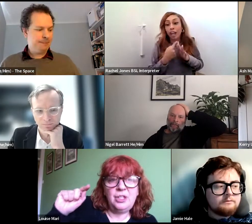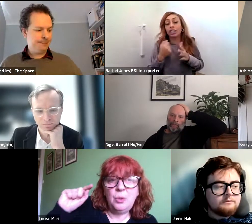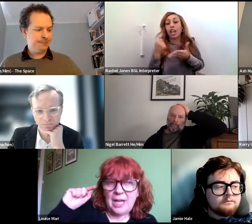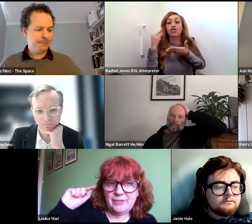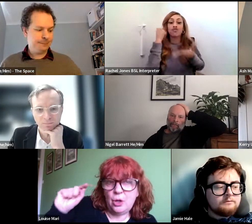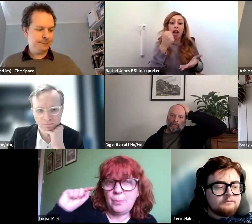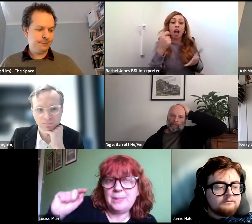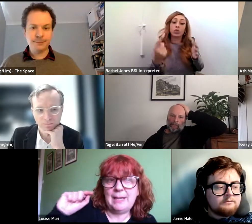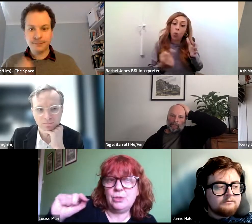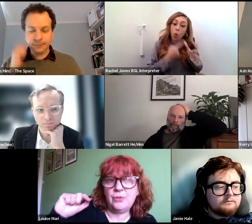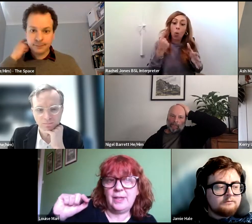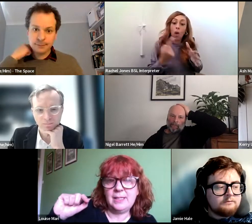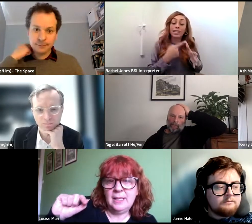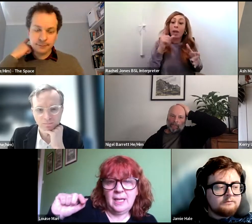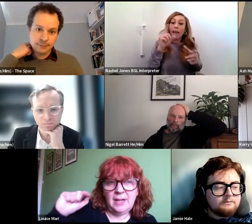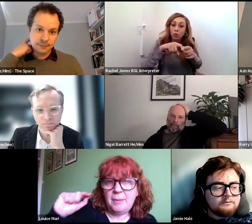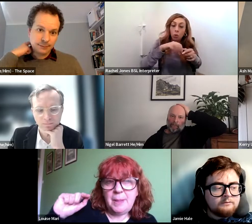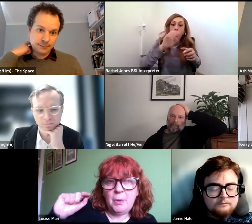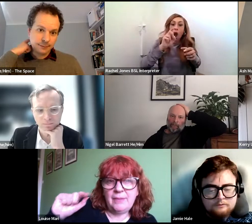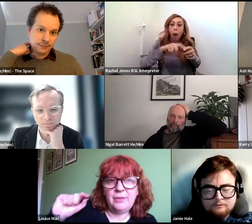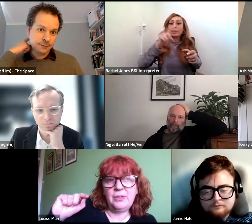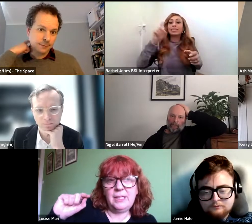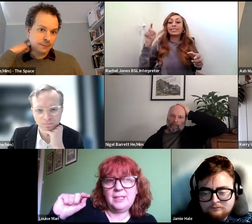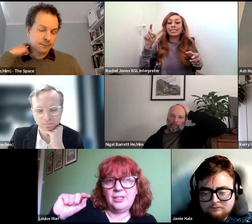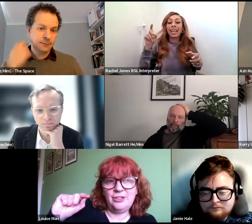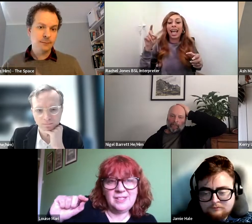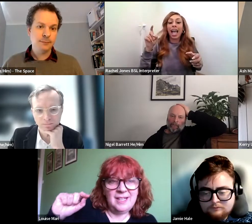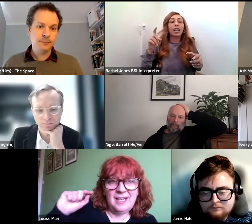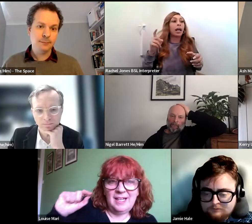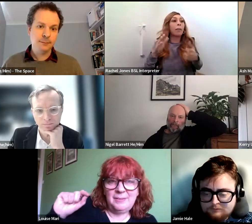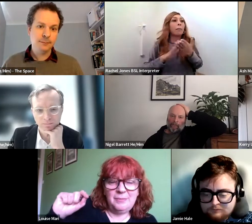and that you have to opt out of it, and then people haven't got the excuse,